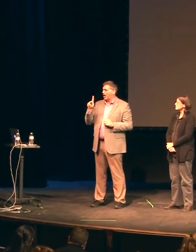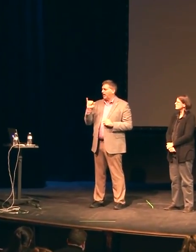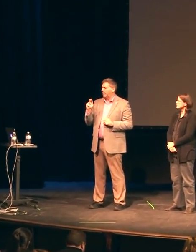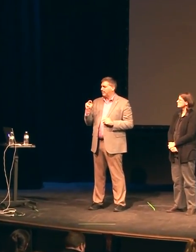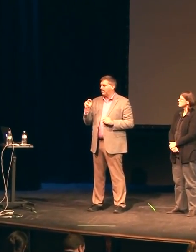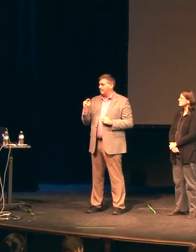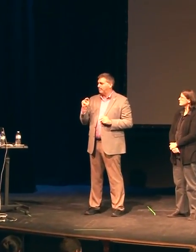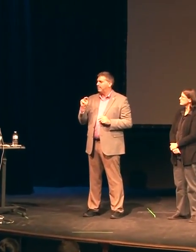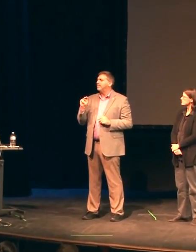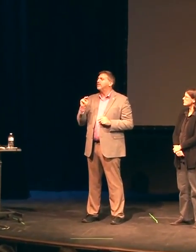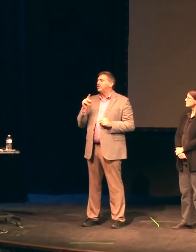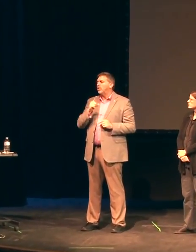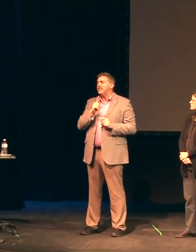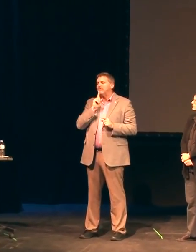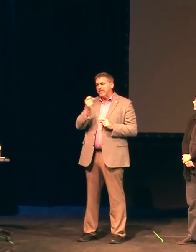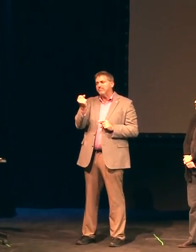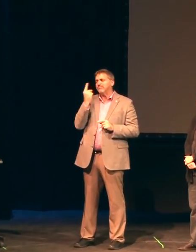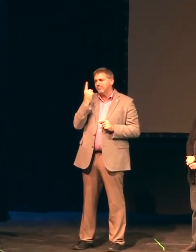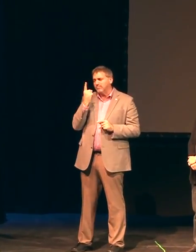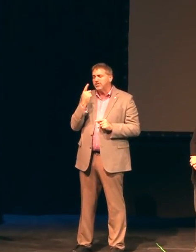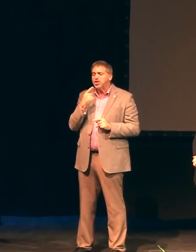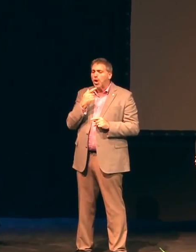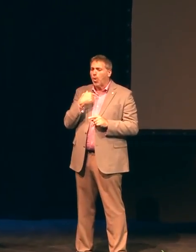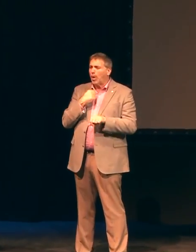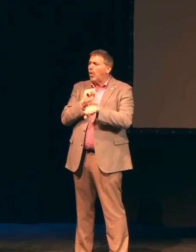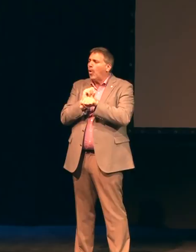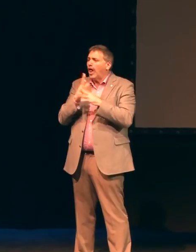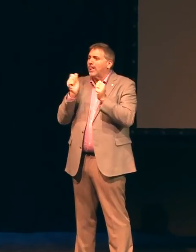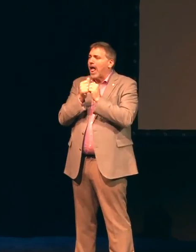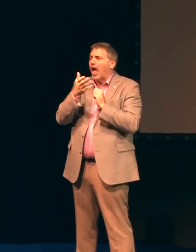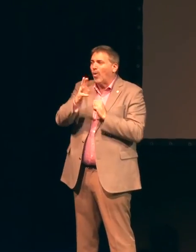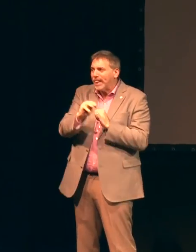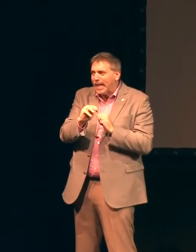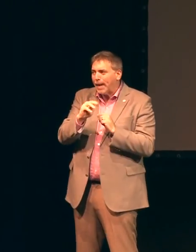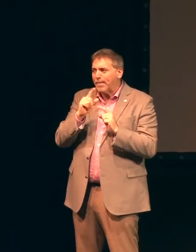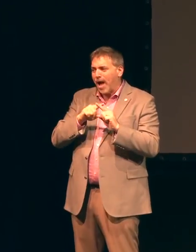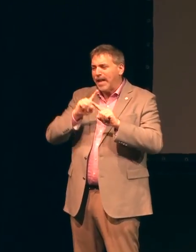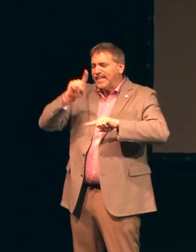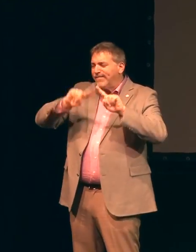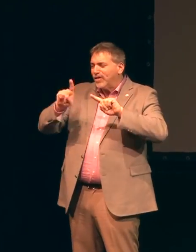you understand Senator Harkin and he really understands the issues so we have been